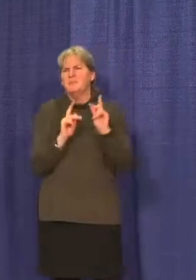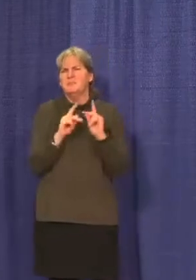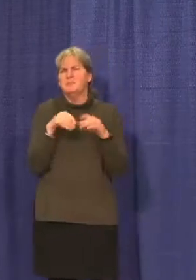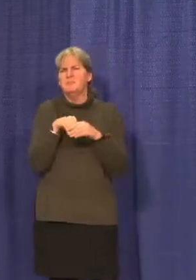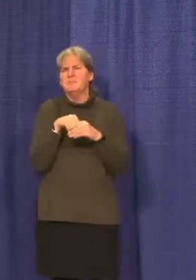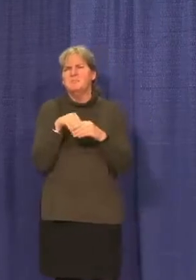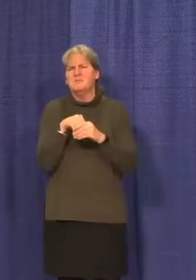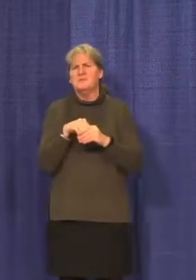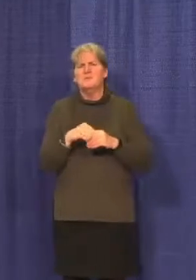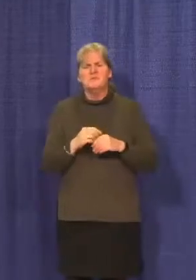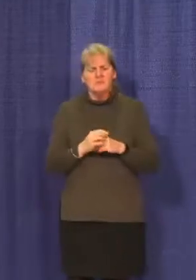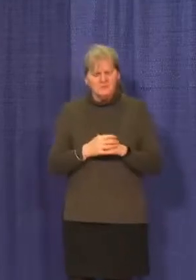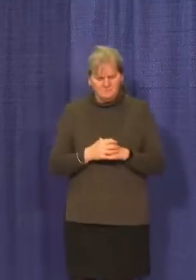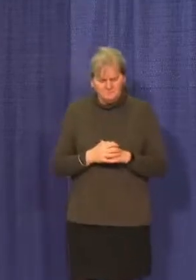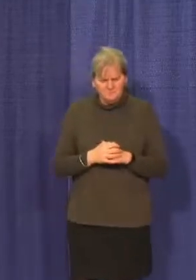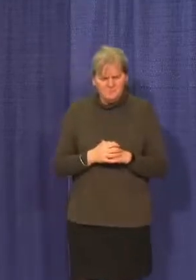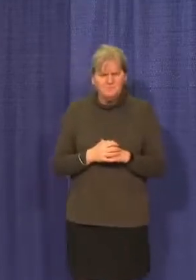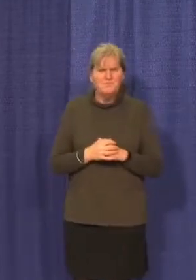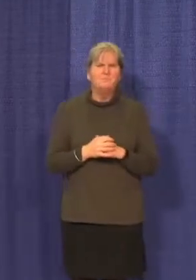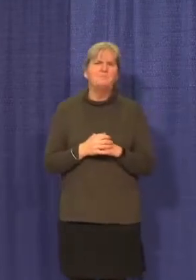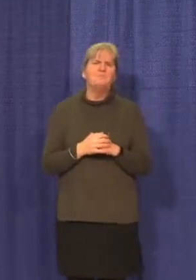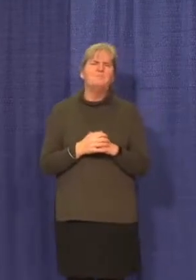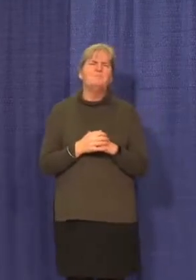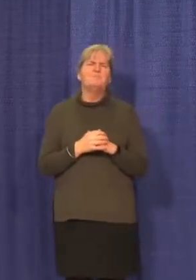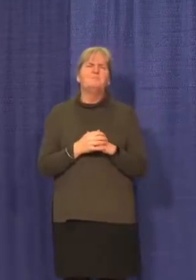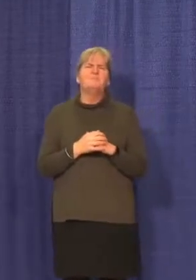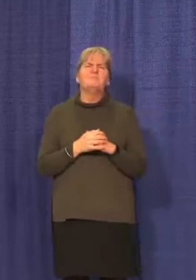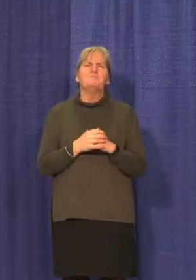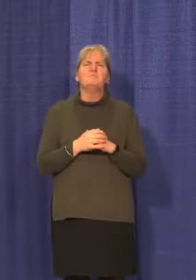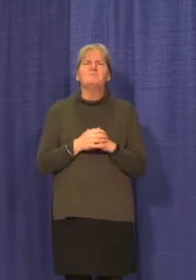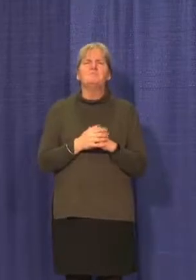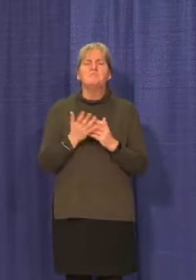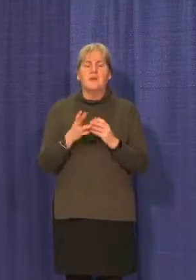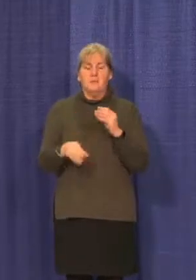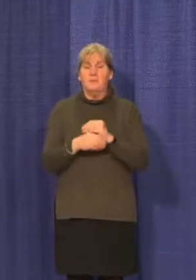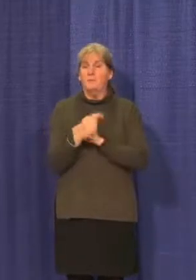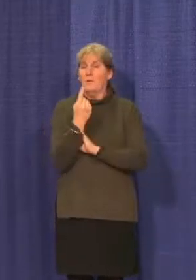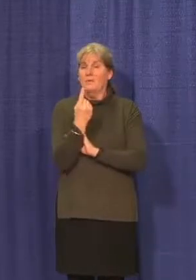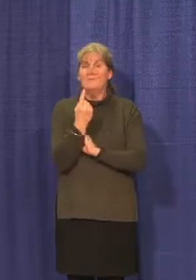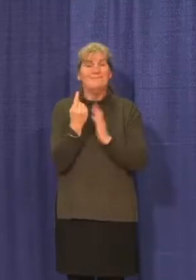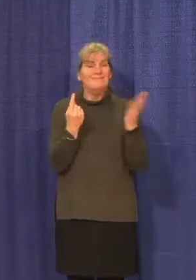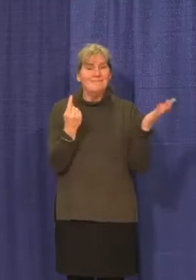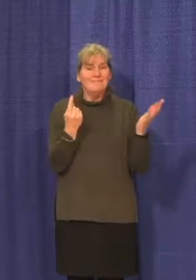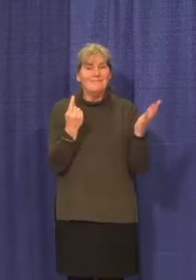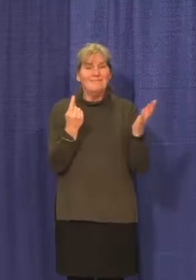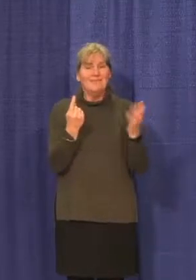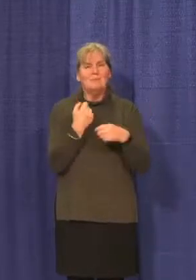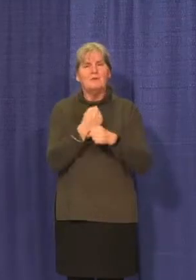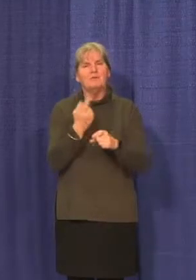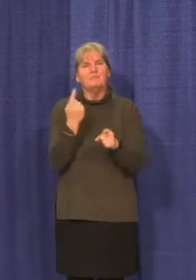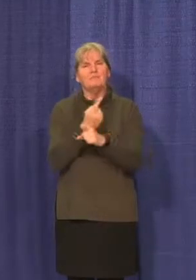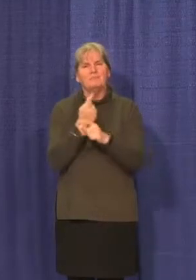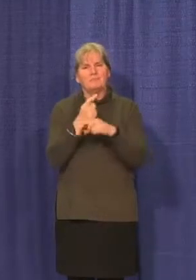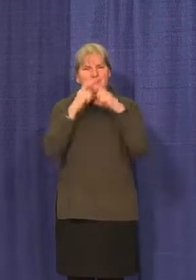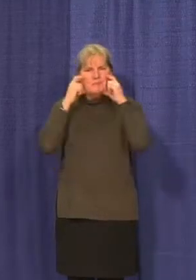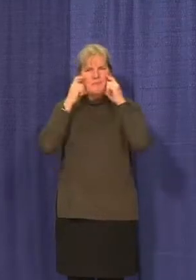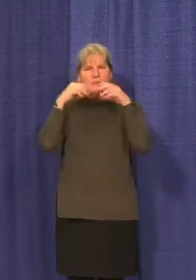gatherings to ten people. The plus one, of course, is making sure that you mask up in